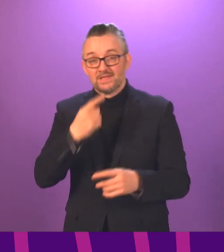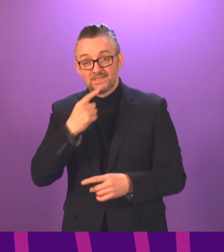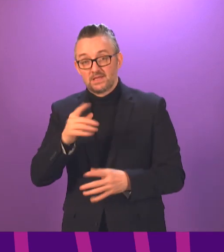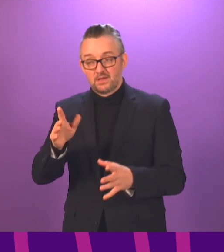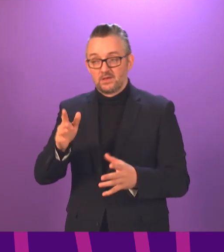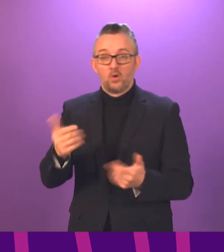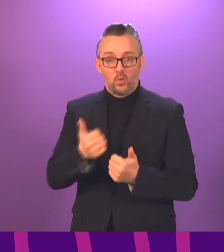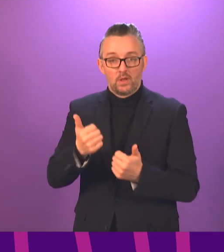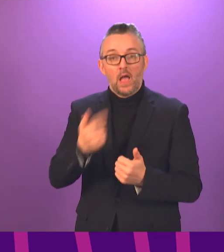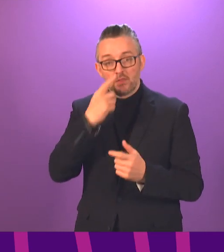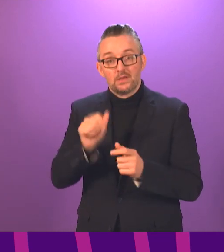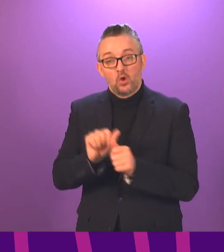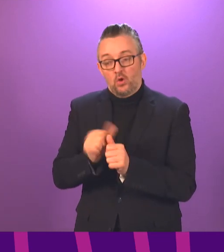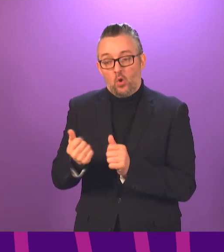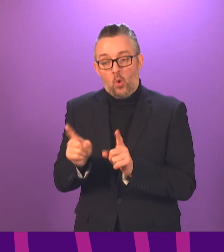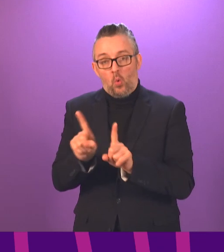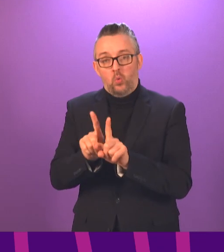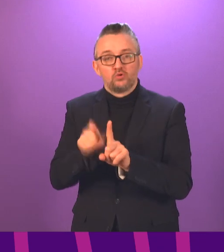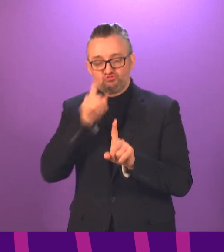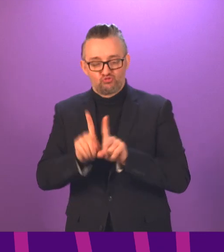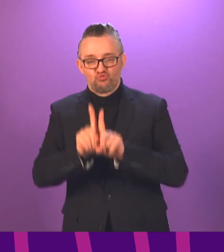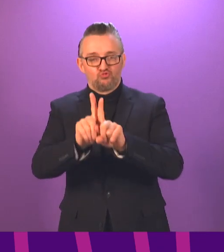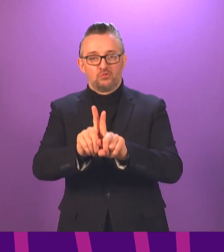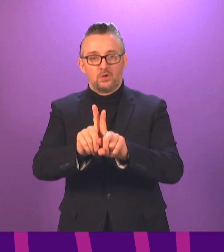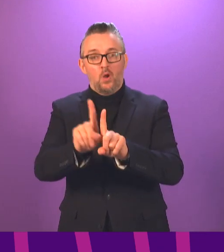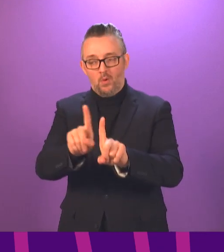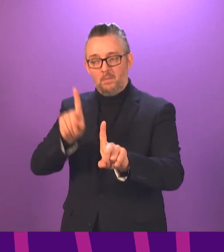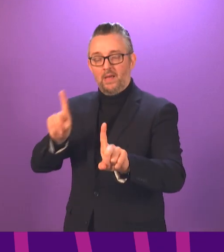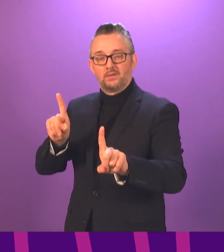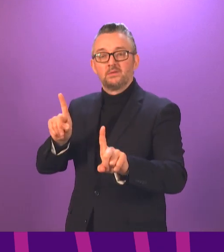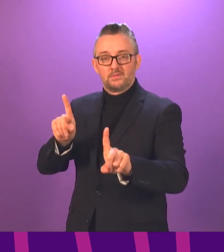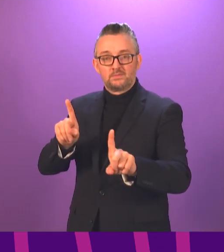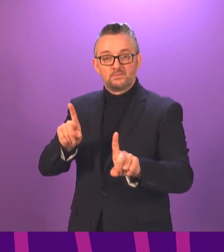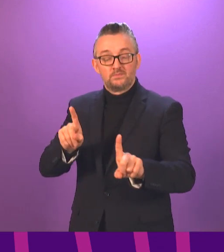a colleague close by for safety. The numbers of people who can be together at any one point